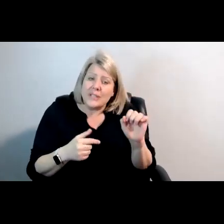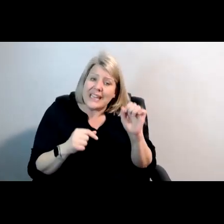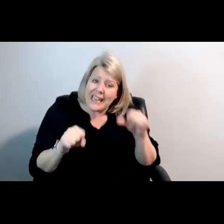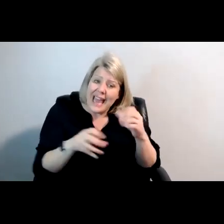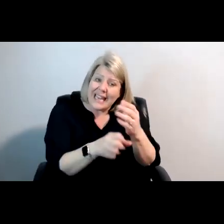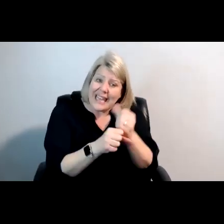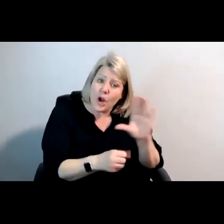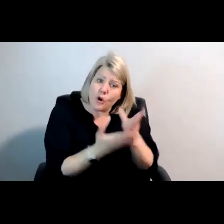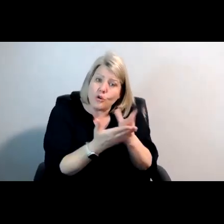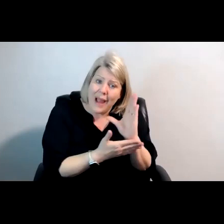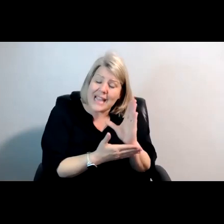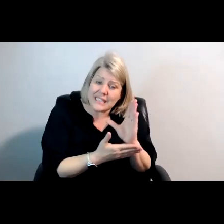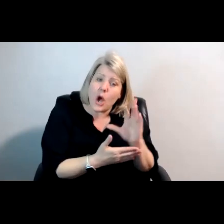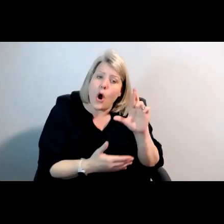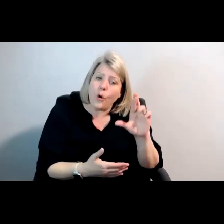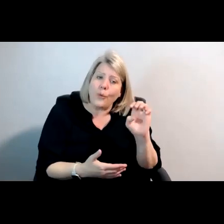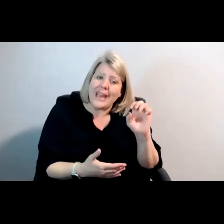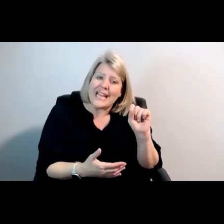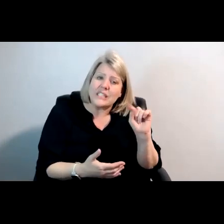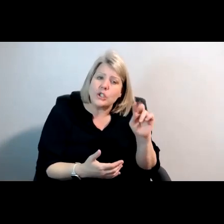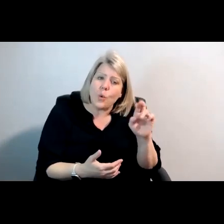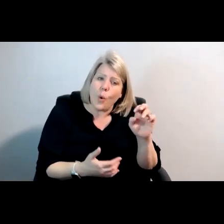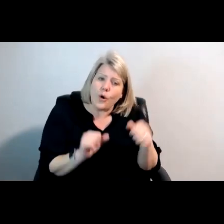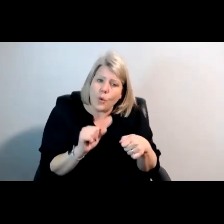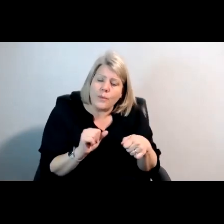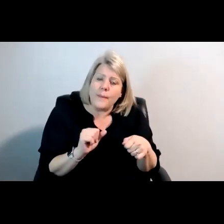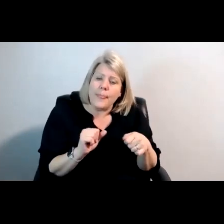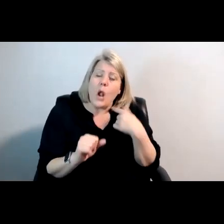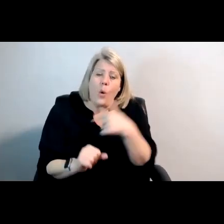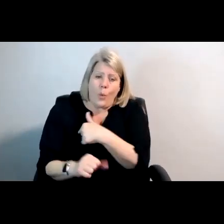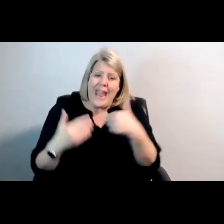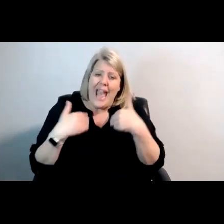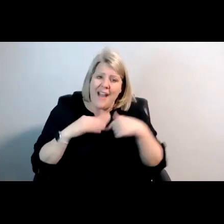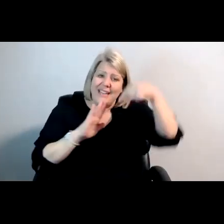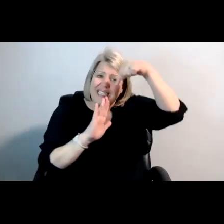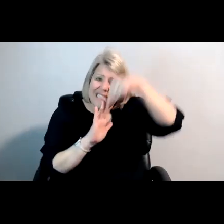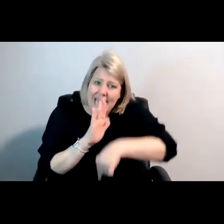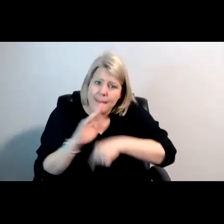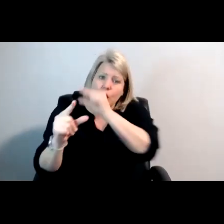we have a very extensive state guardianship system. And Susie was part of that.